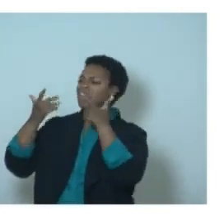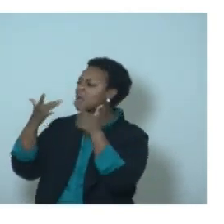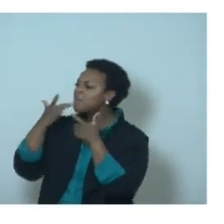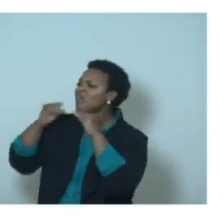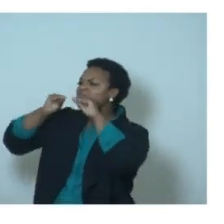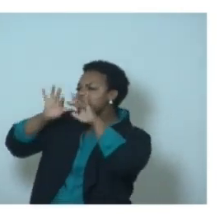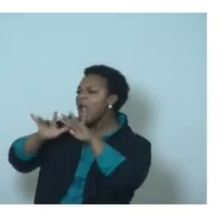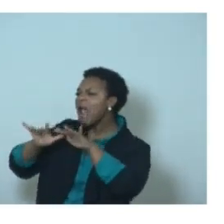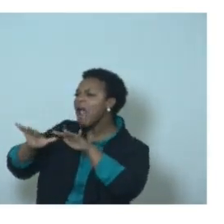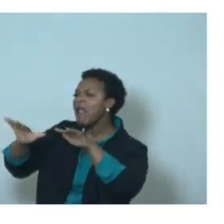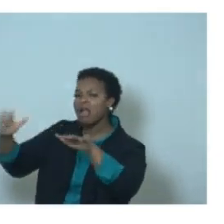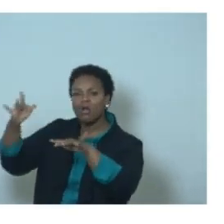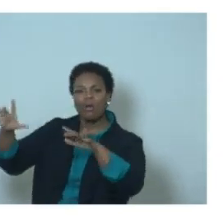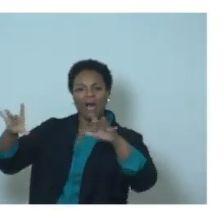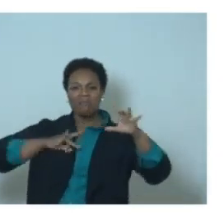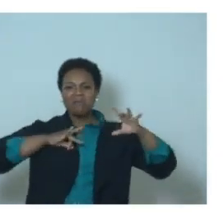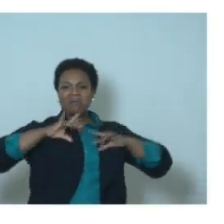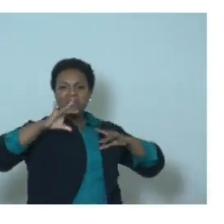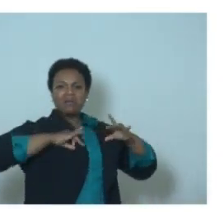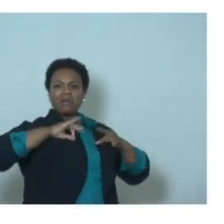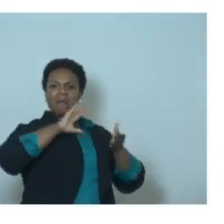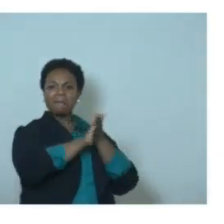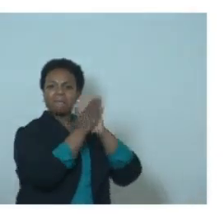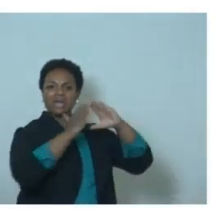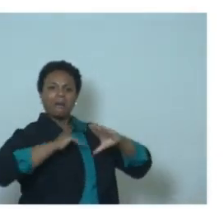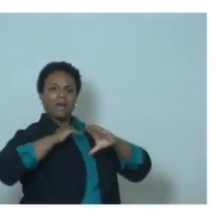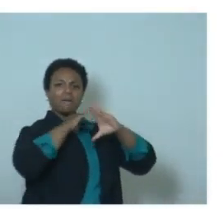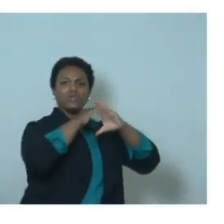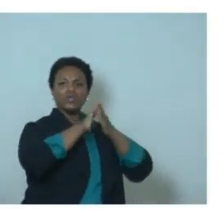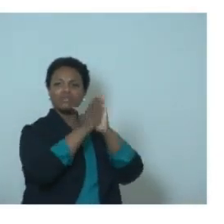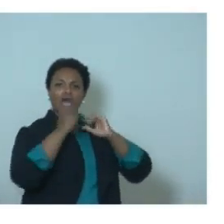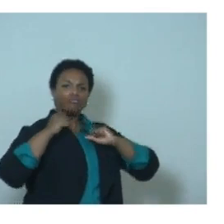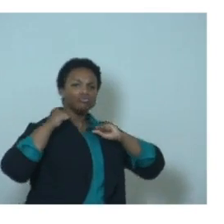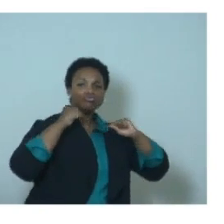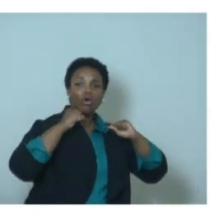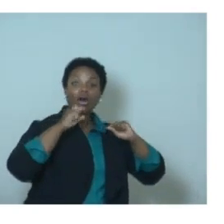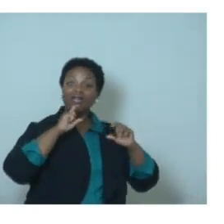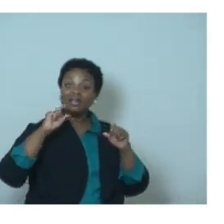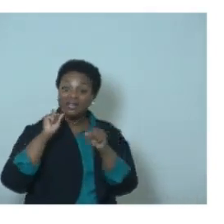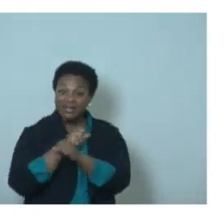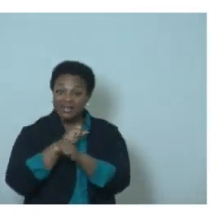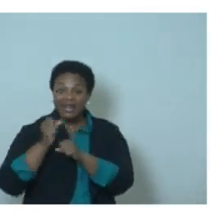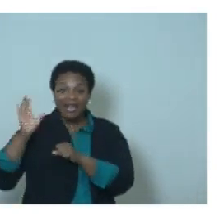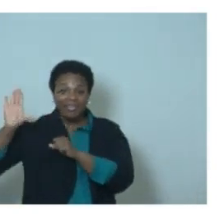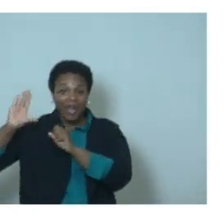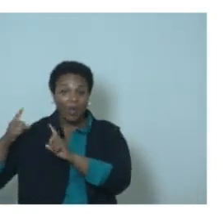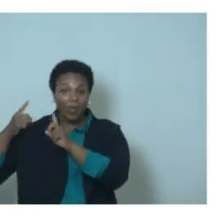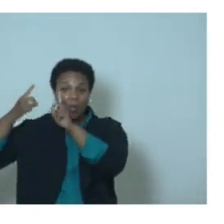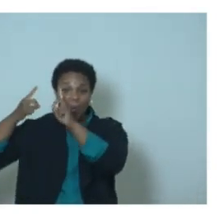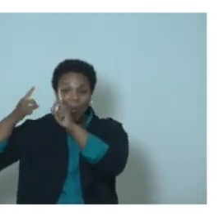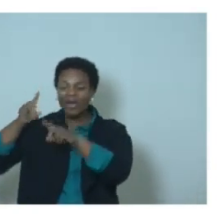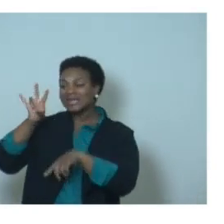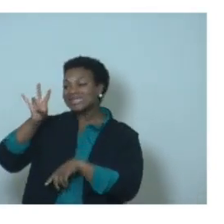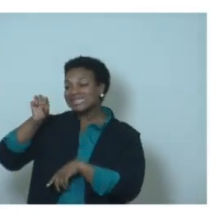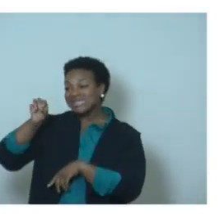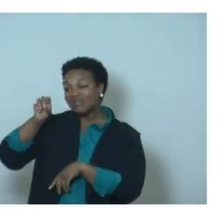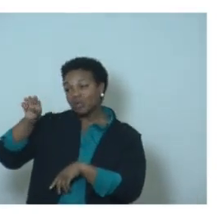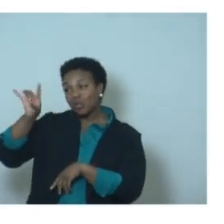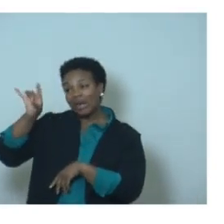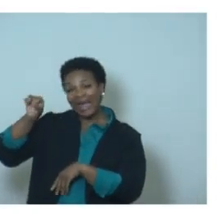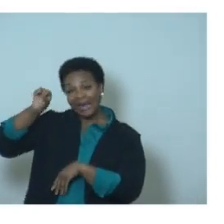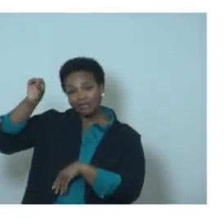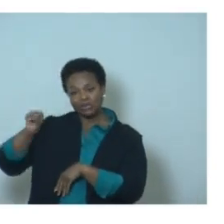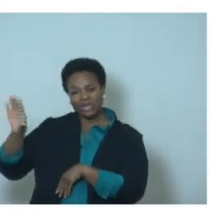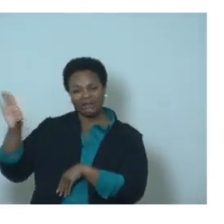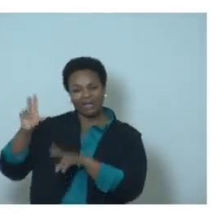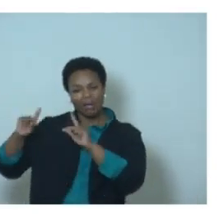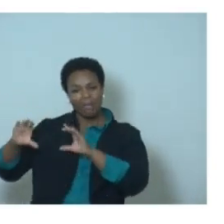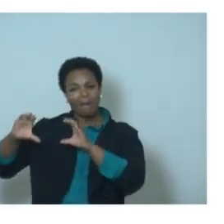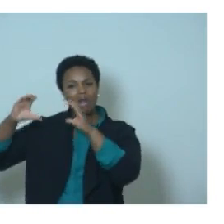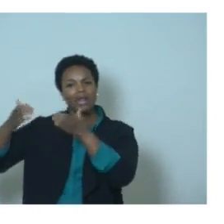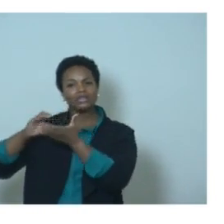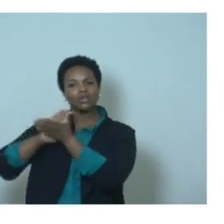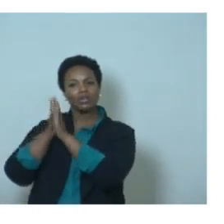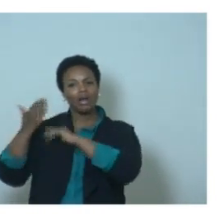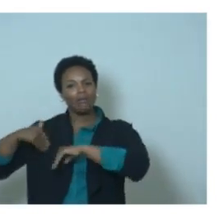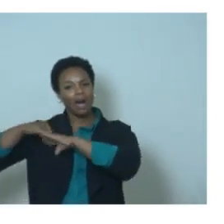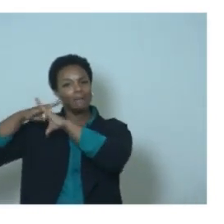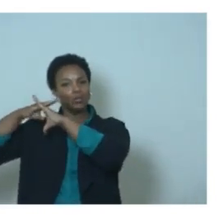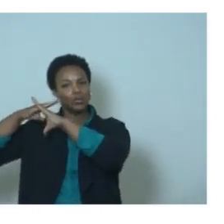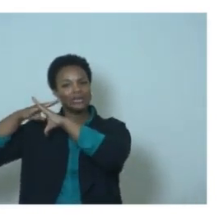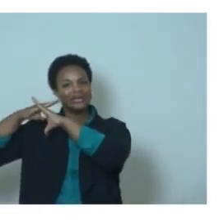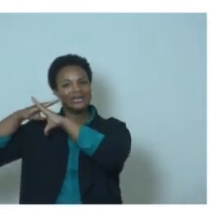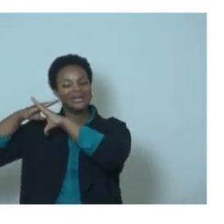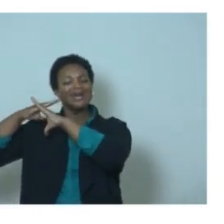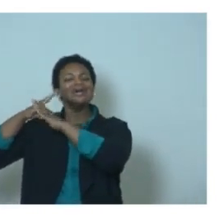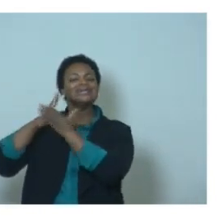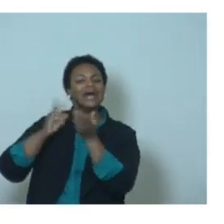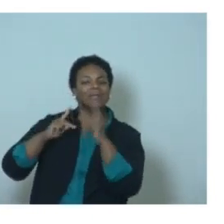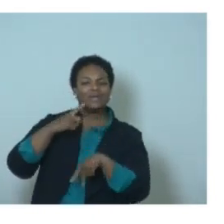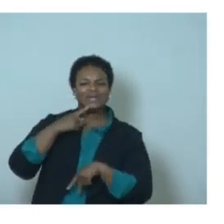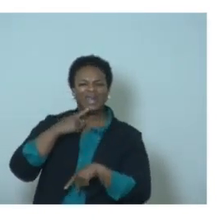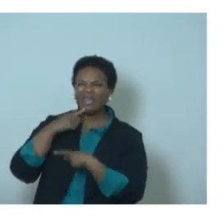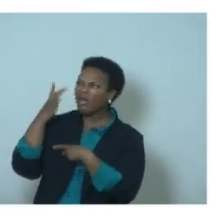THEY REALLY JUST KEPT GOING AND THEIR GOAL WAS TO GET EVERYBODY TO GET HERD IMMUNITY WHICH BY THE WAY MEANS GETTING 70 80 90 PERCENT OF YOUR POPULATION IMMUNE AND SO THESE NUMBERS ARE